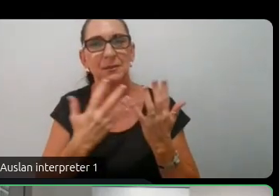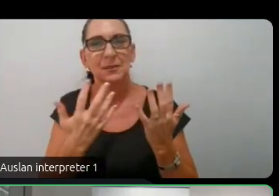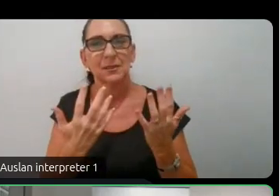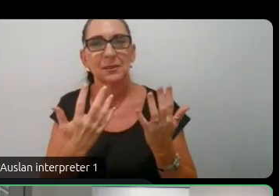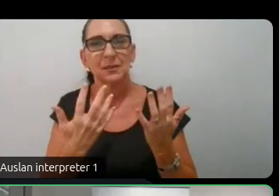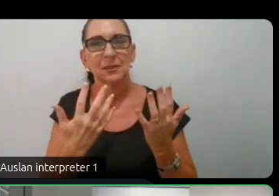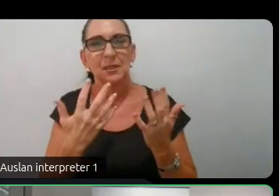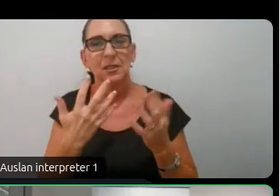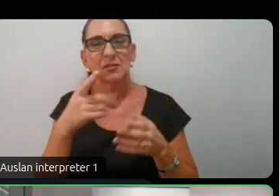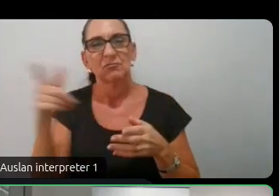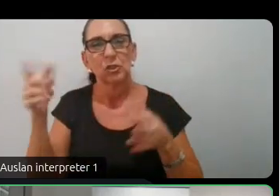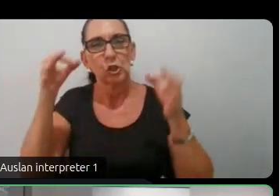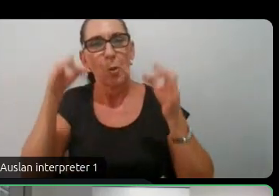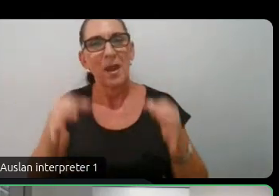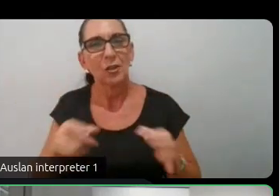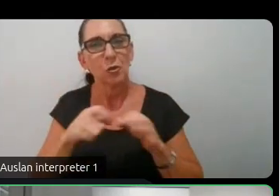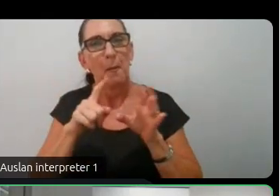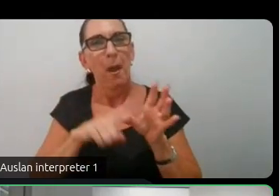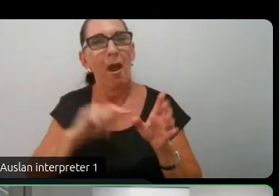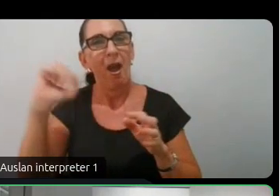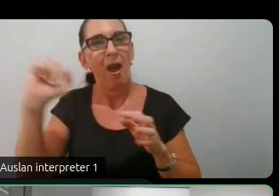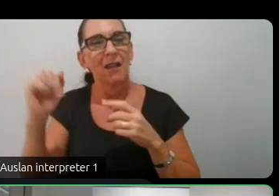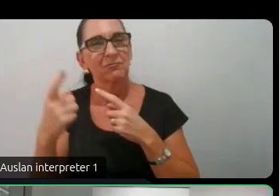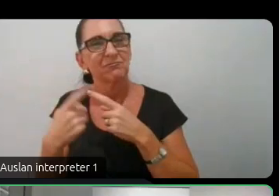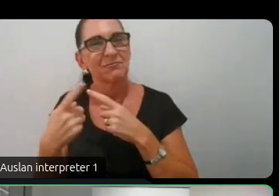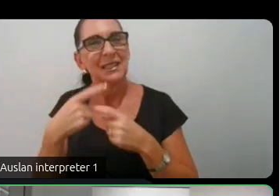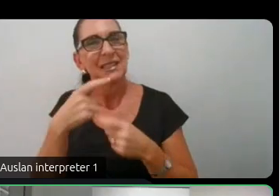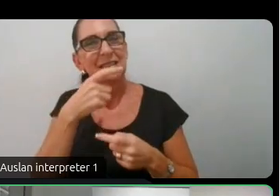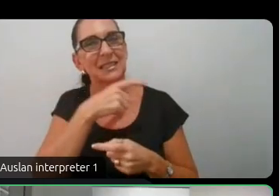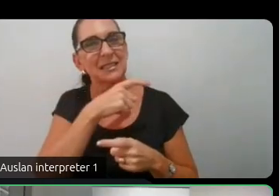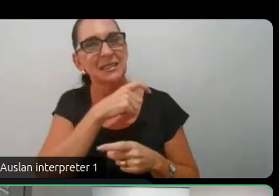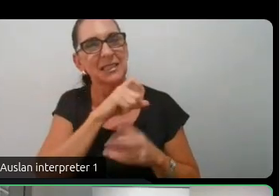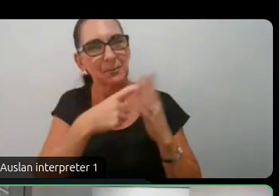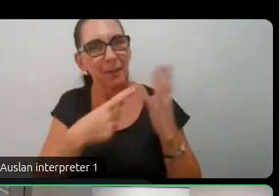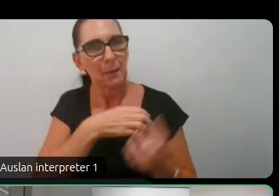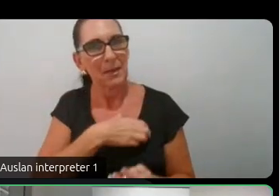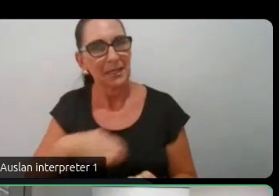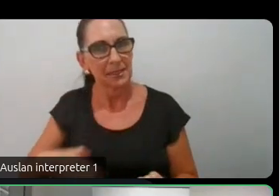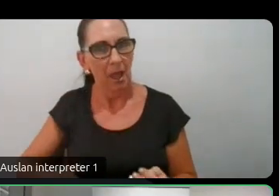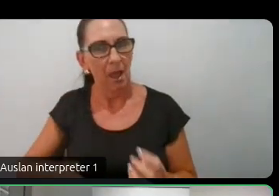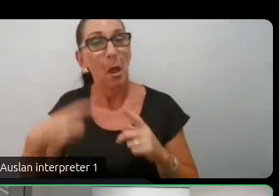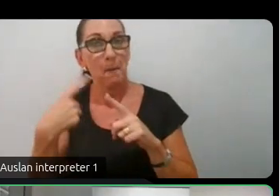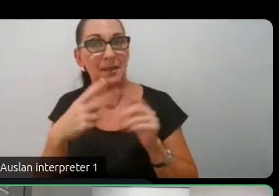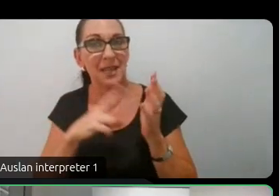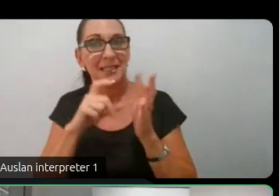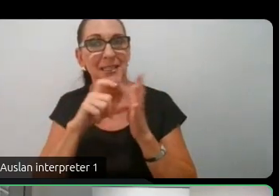relevant like disability minister um and the NDIA also publishes some operational guidelines which